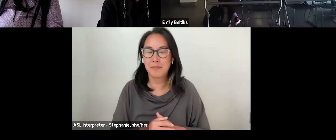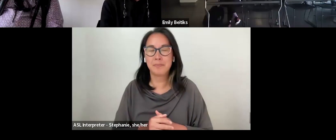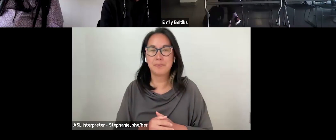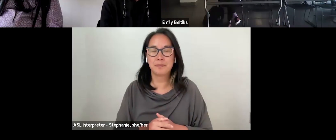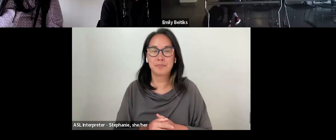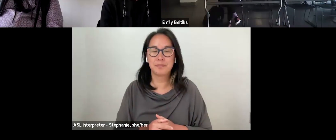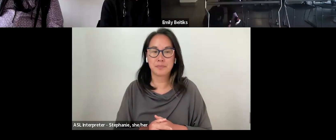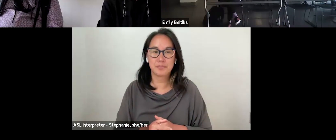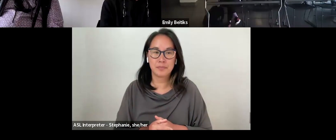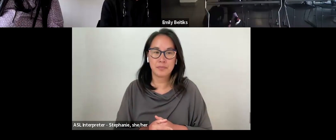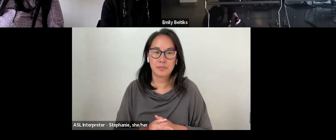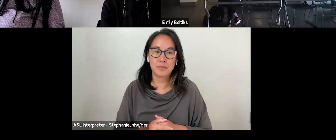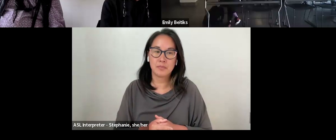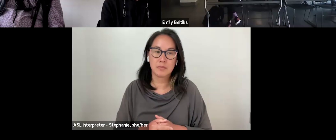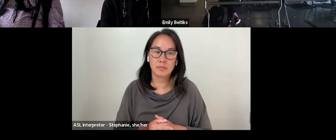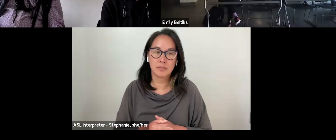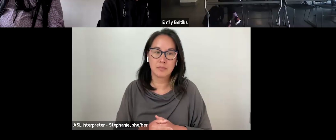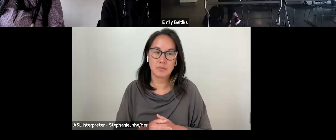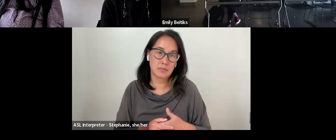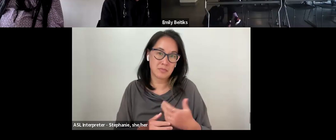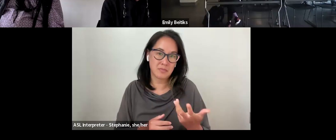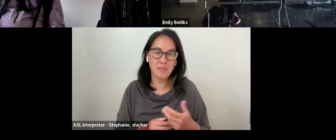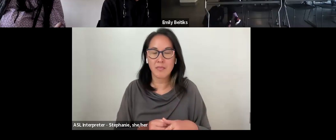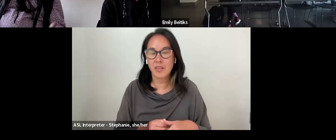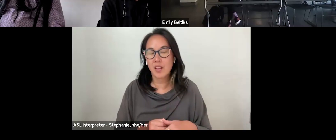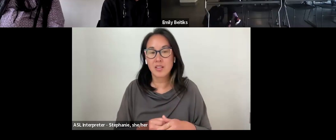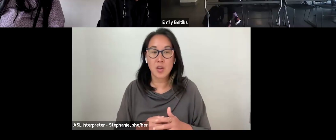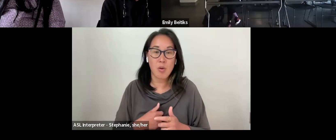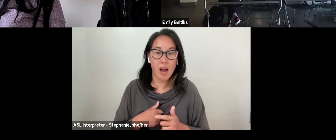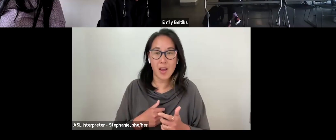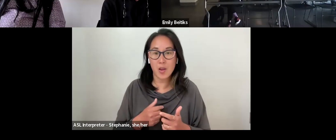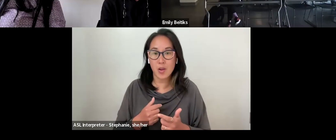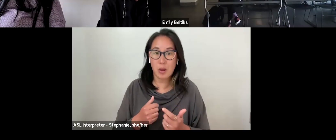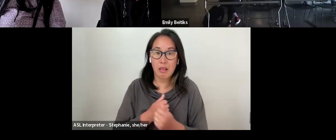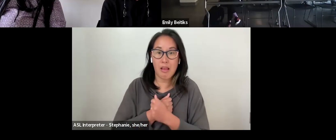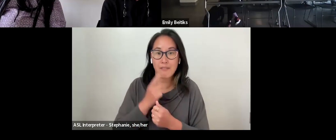So I'd love for you to, sort of, maybe tease that out a little bit.